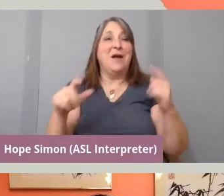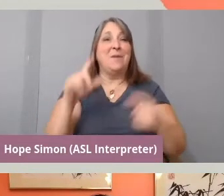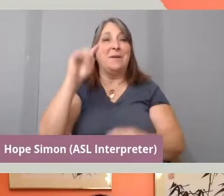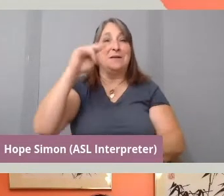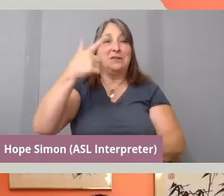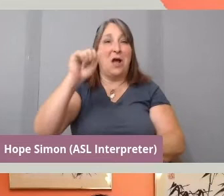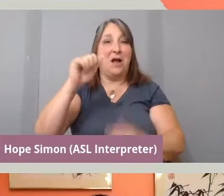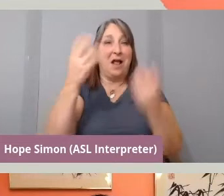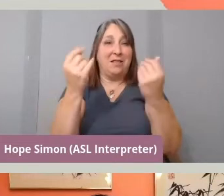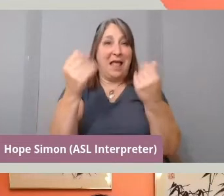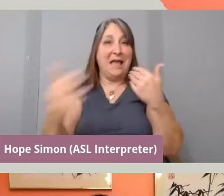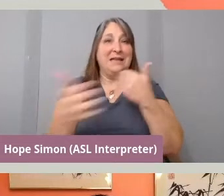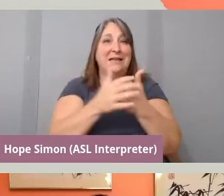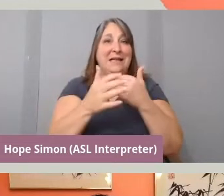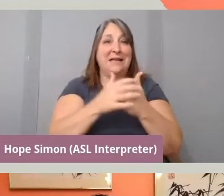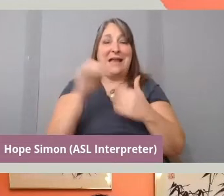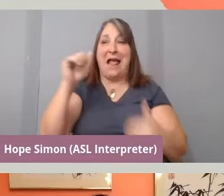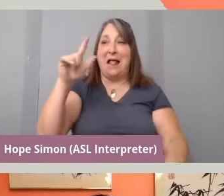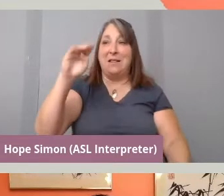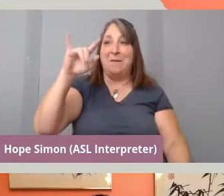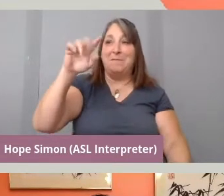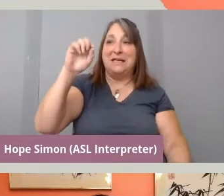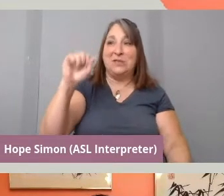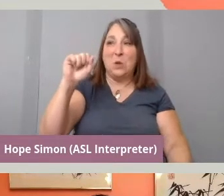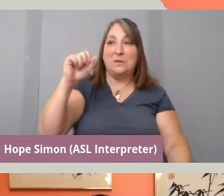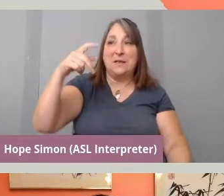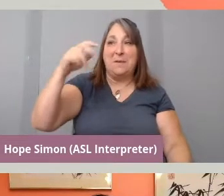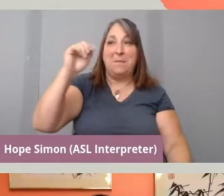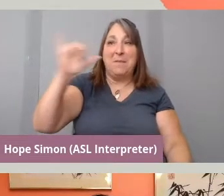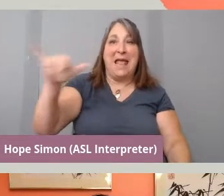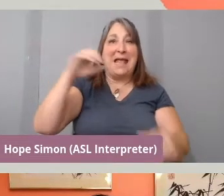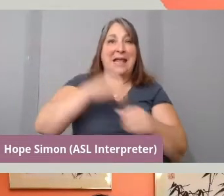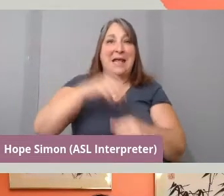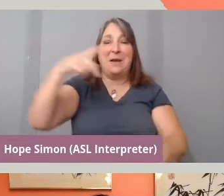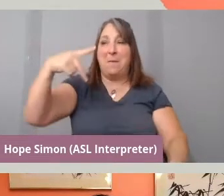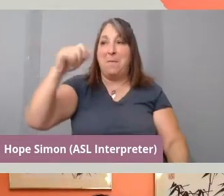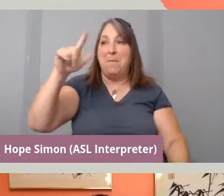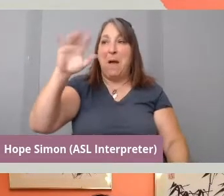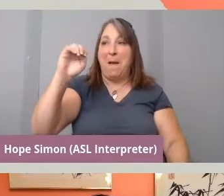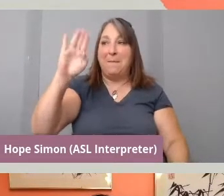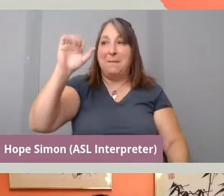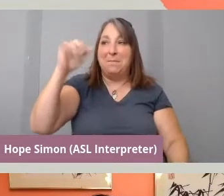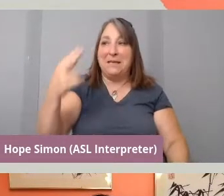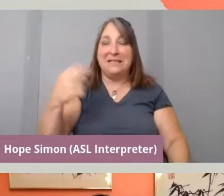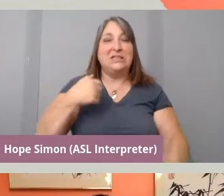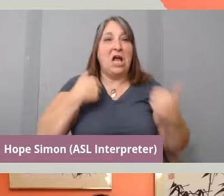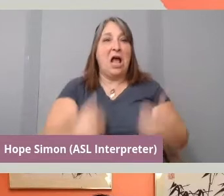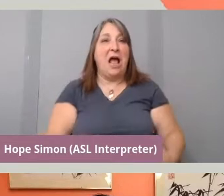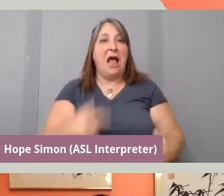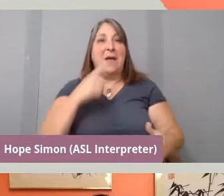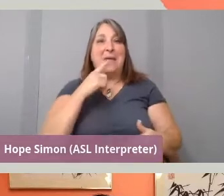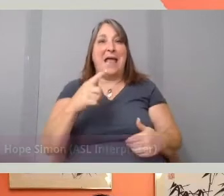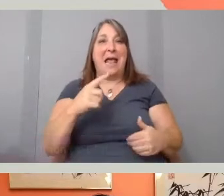near Alamitos Bay in Long Beach. And I'm a indigenous person.